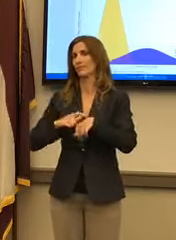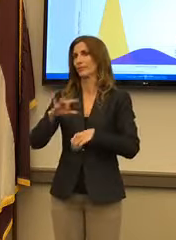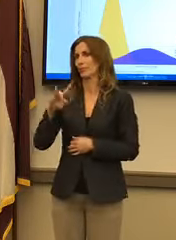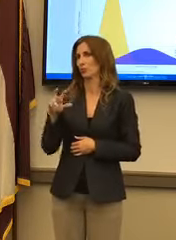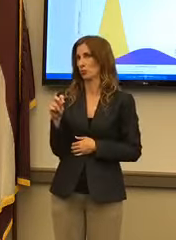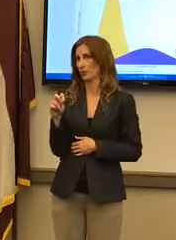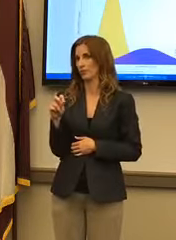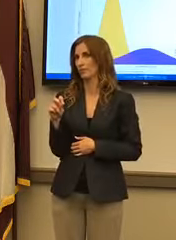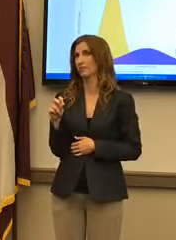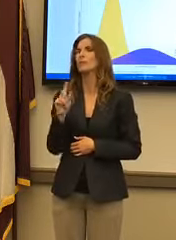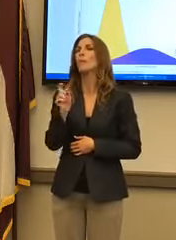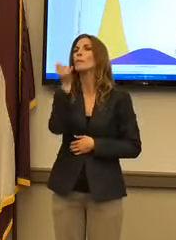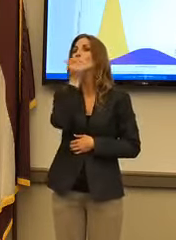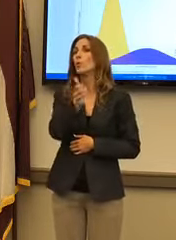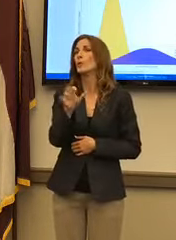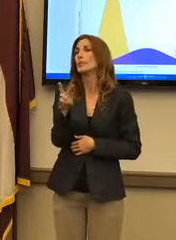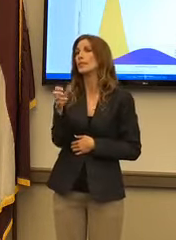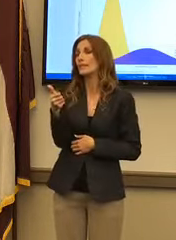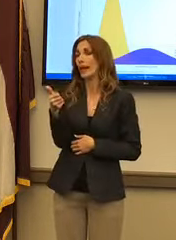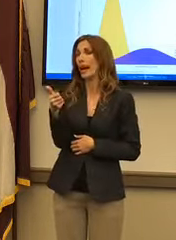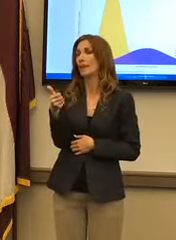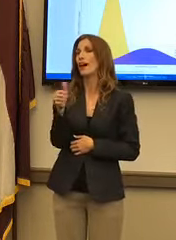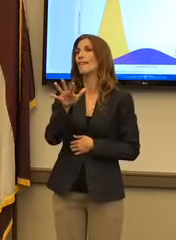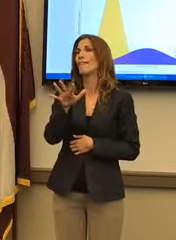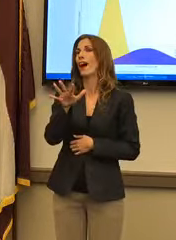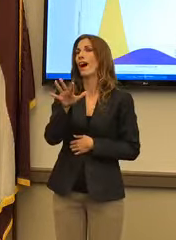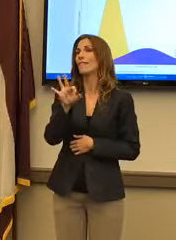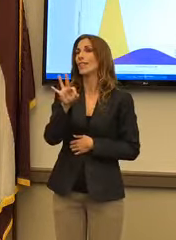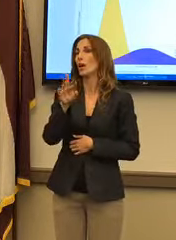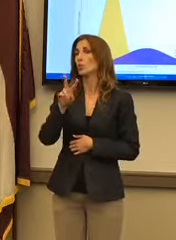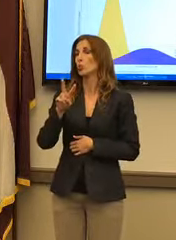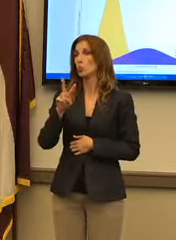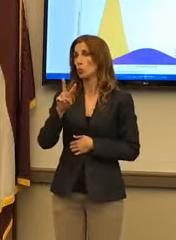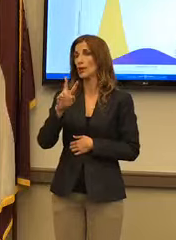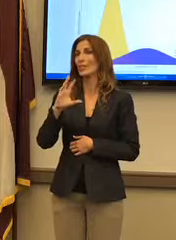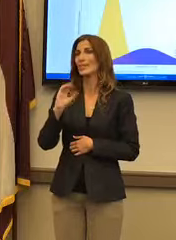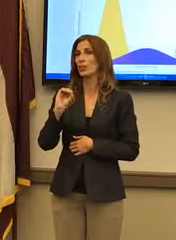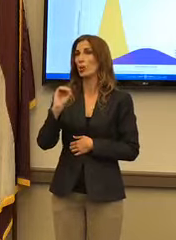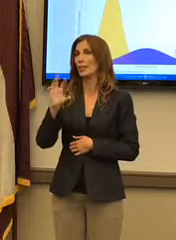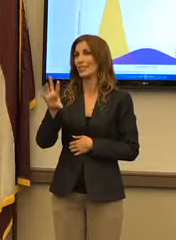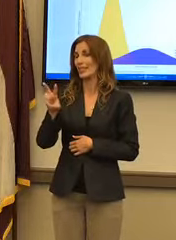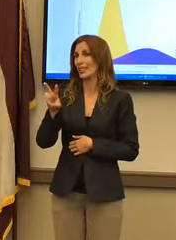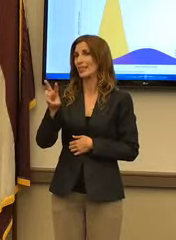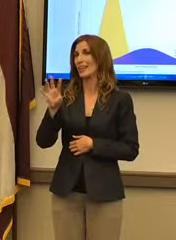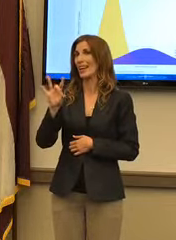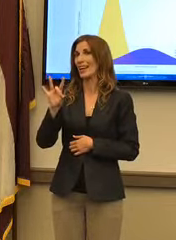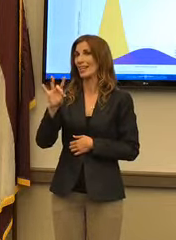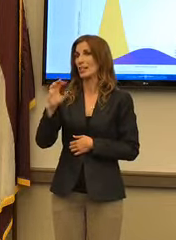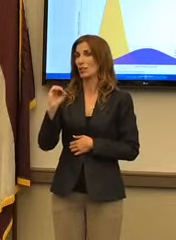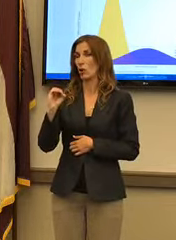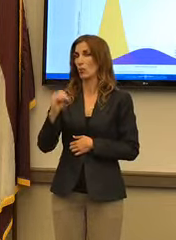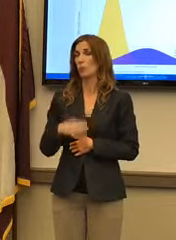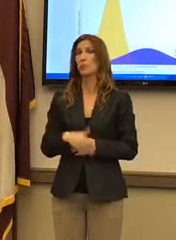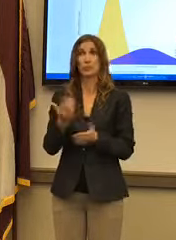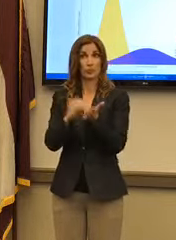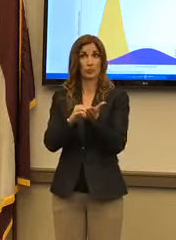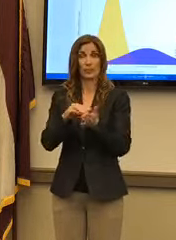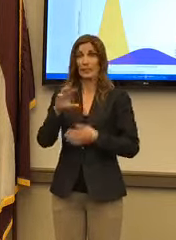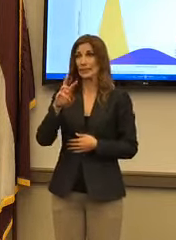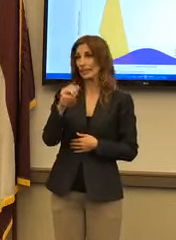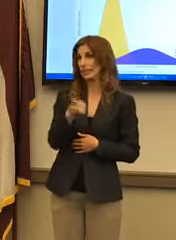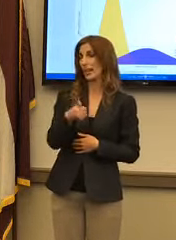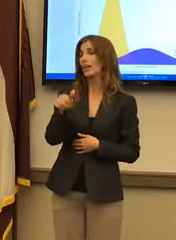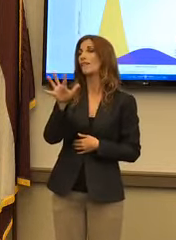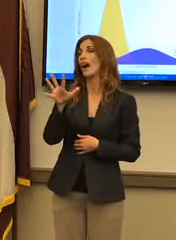by calling 610-592-0680 that's 610-592-0680